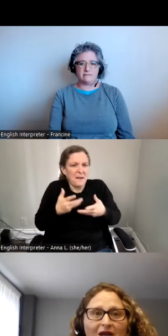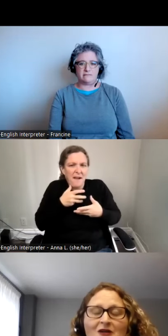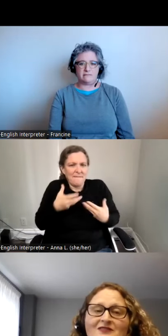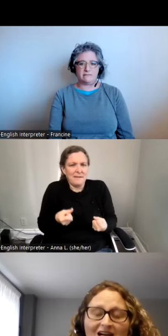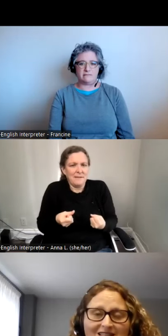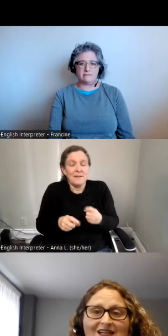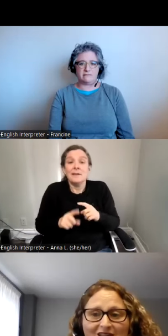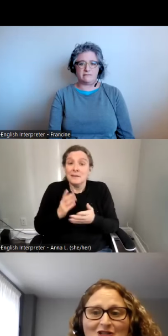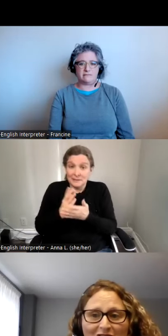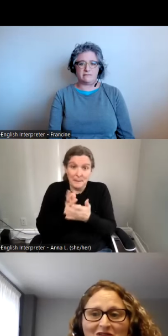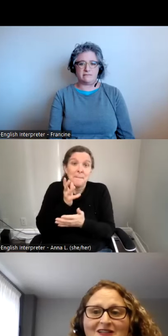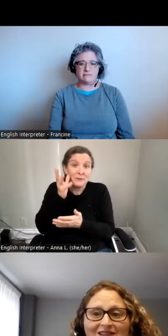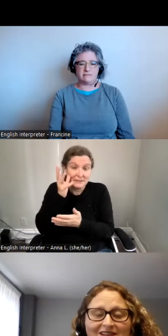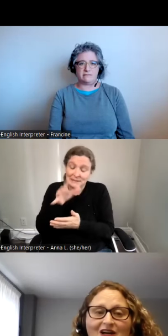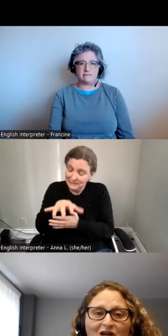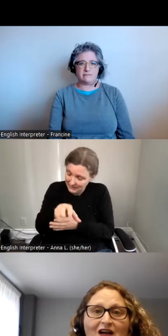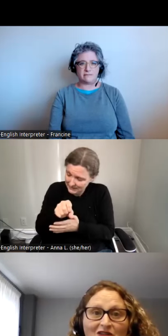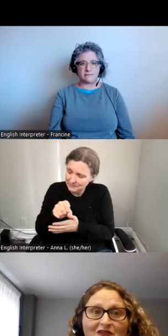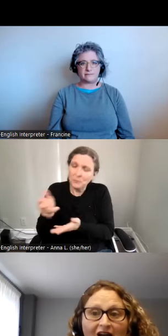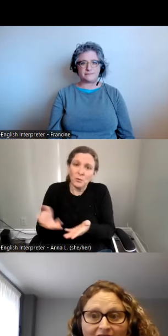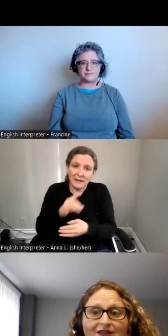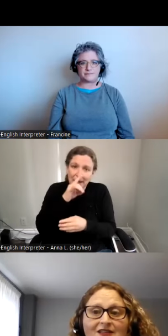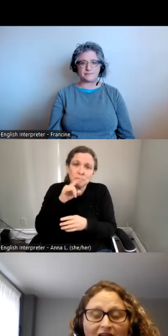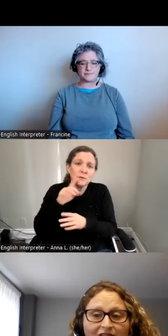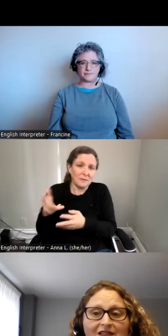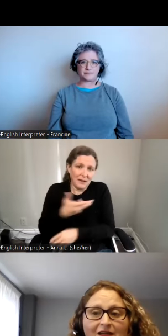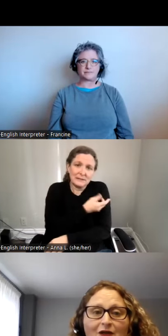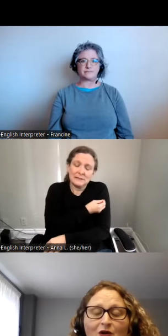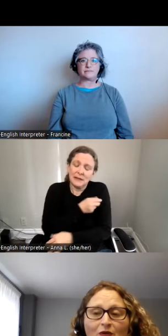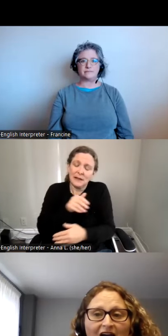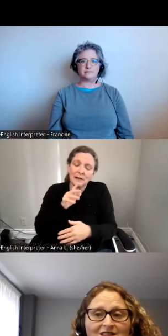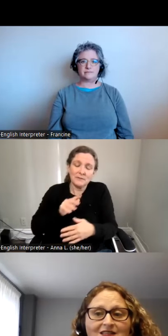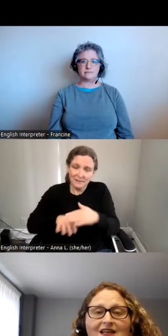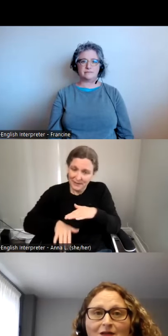don't have kind of the confidence to go out and do it . I promise